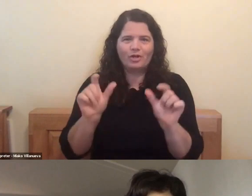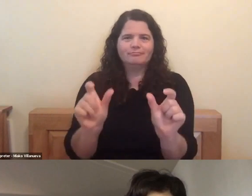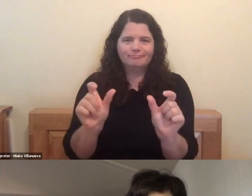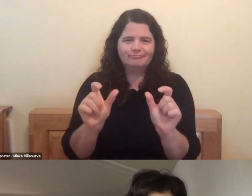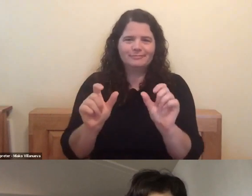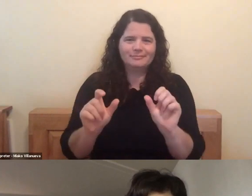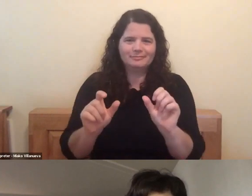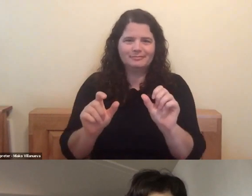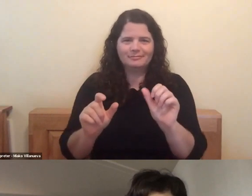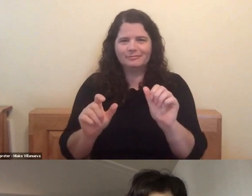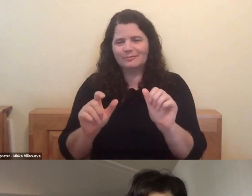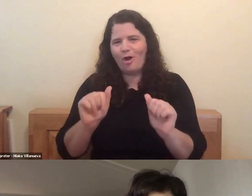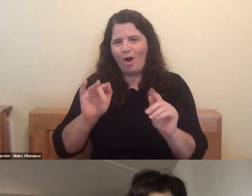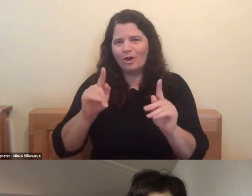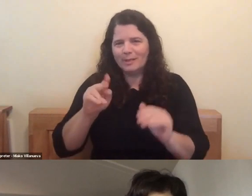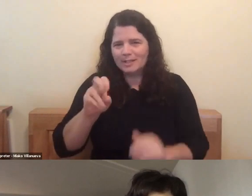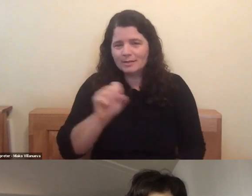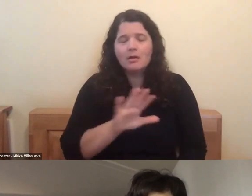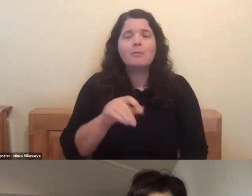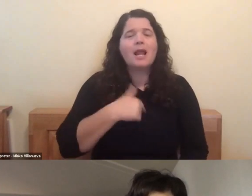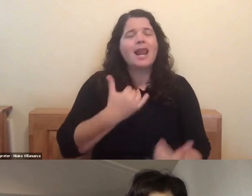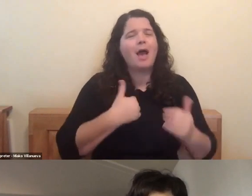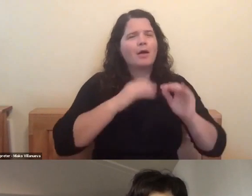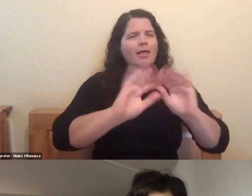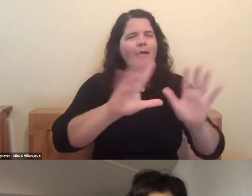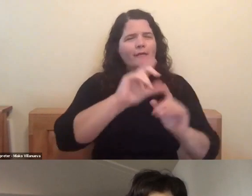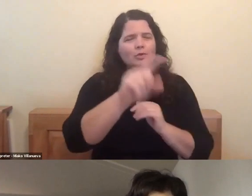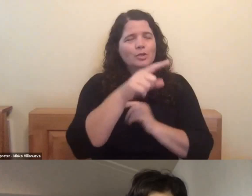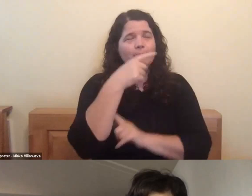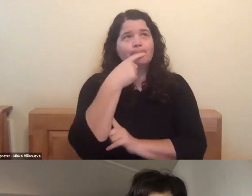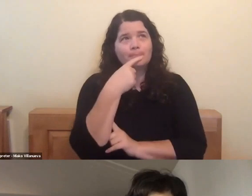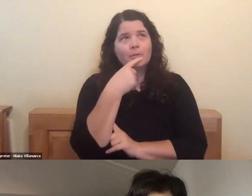have a clarification question and that's when you counted the subjects were they intransitive and